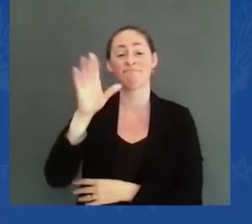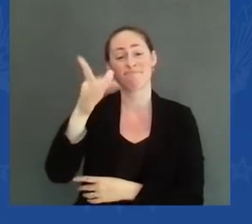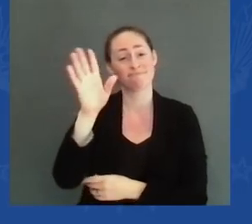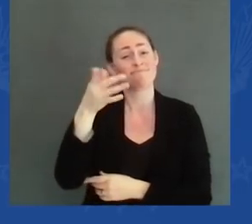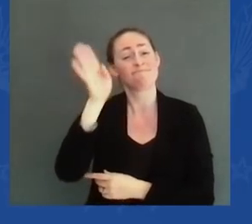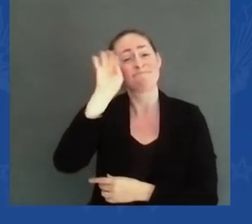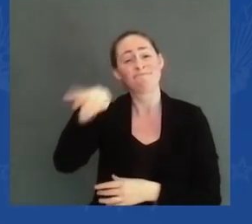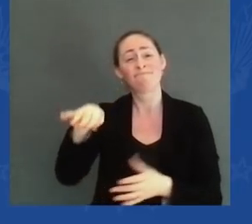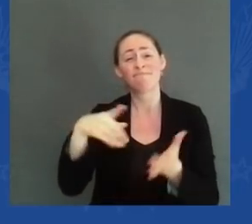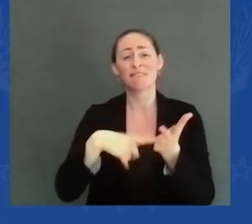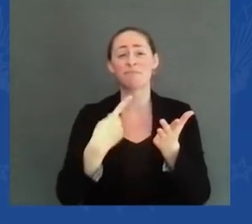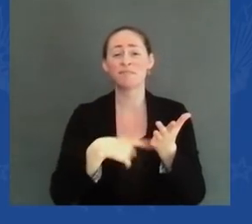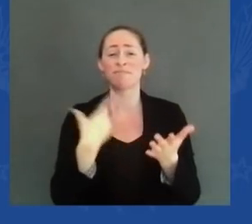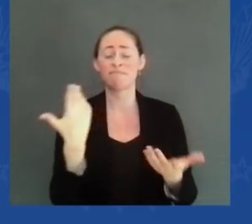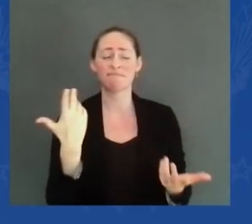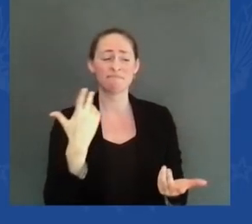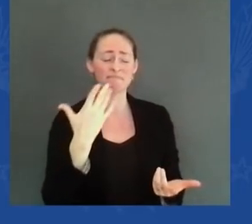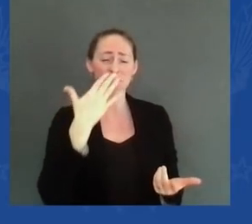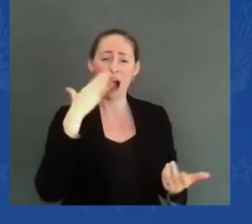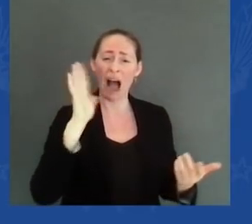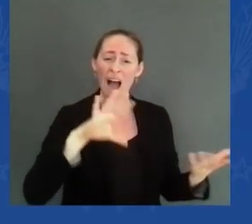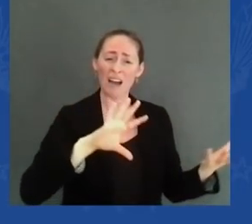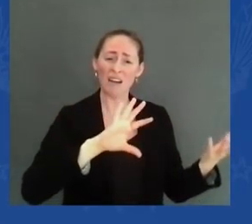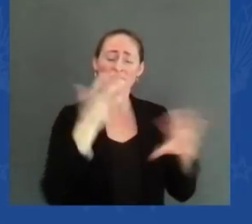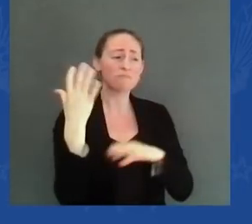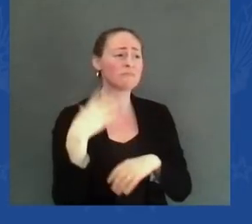to bring out the best in a people and a country.